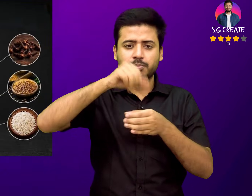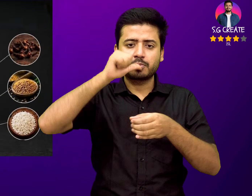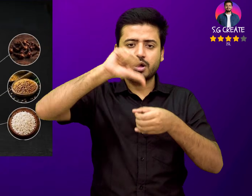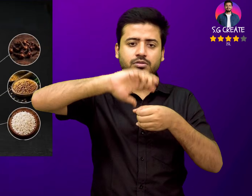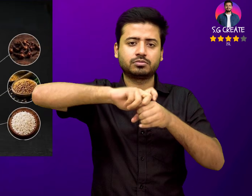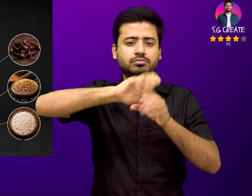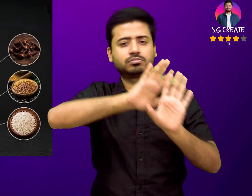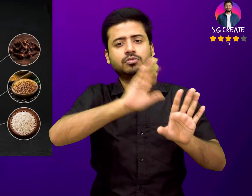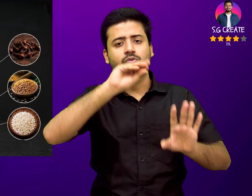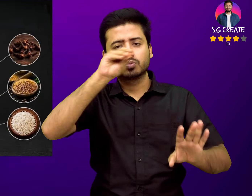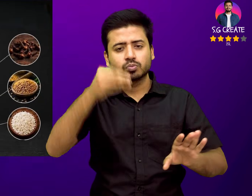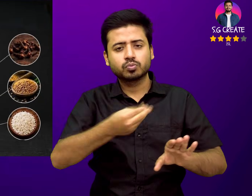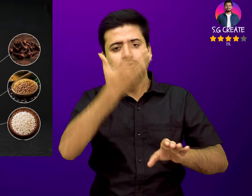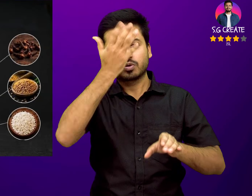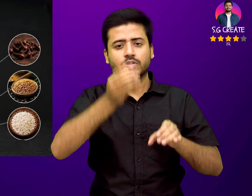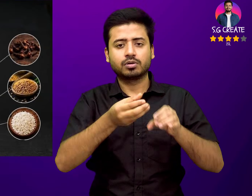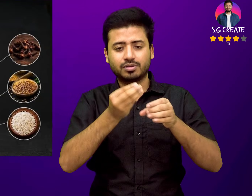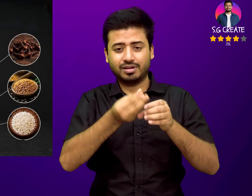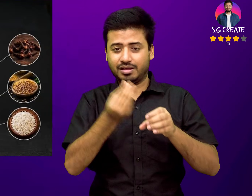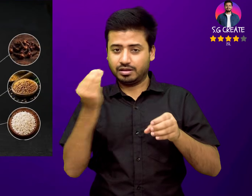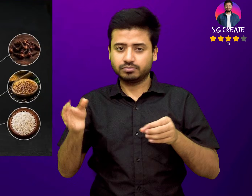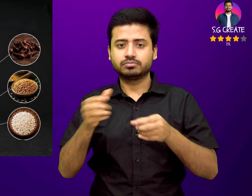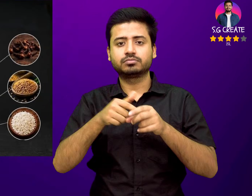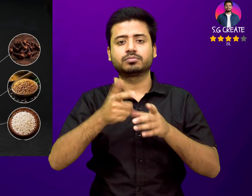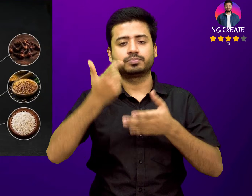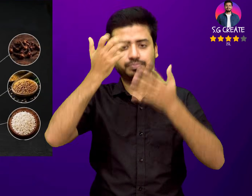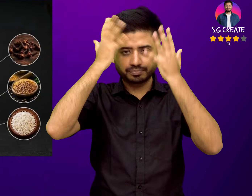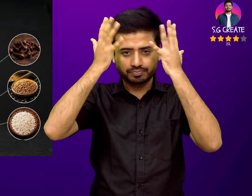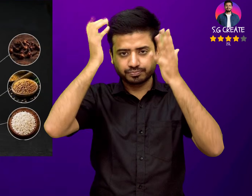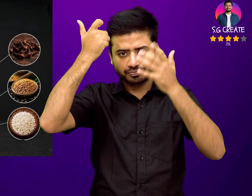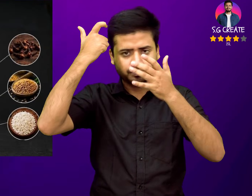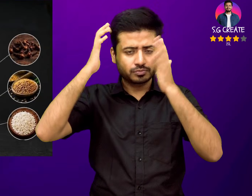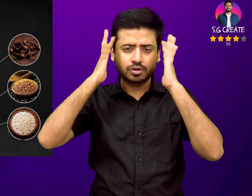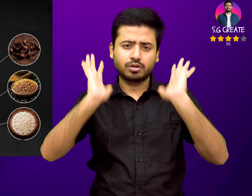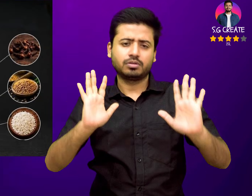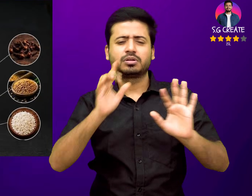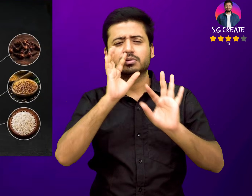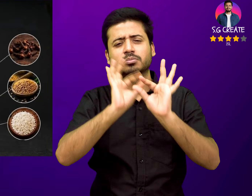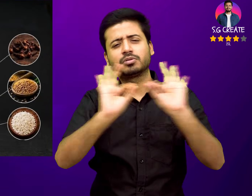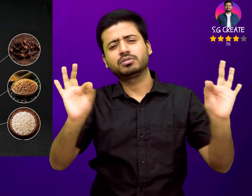have different molecular weights, and how they penetrate your hair shaft dictates the results.